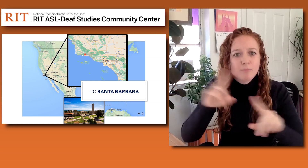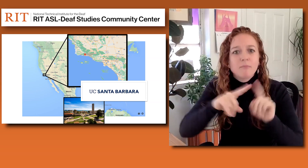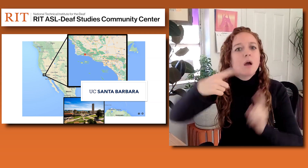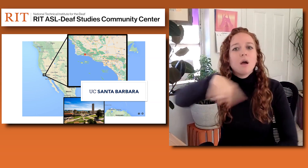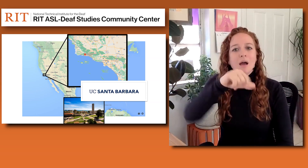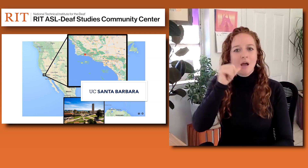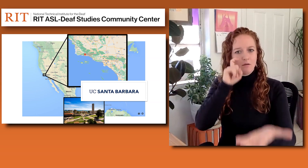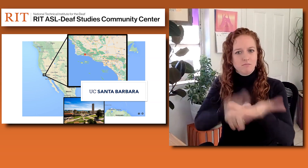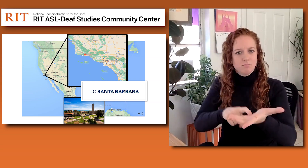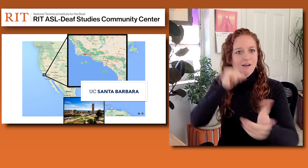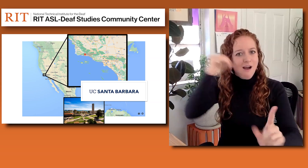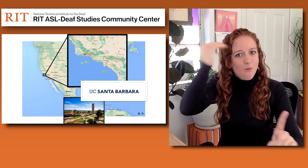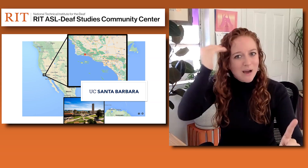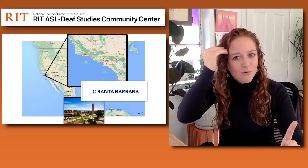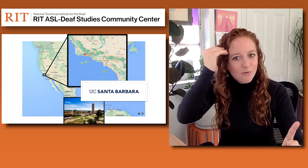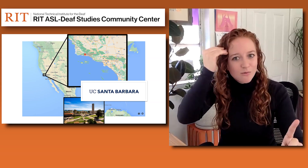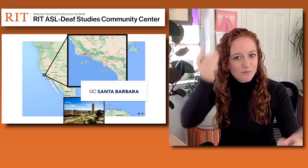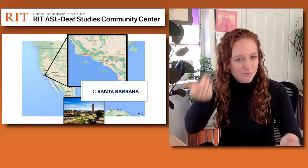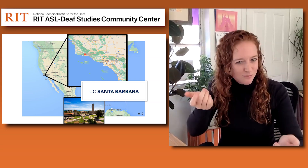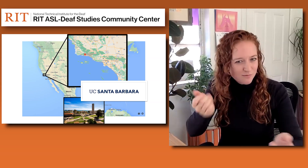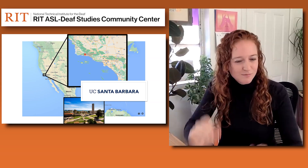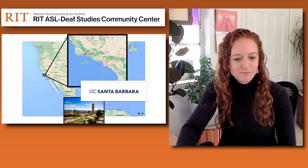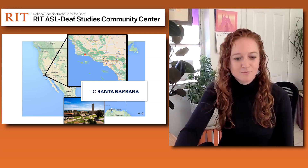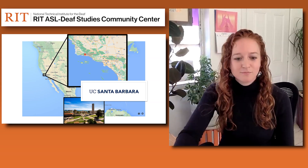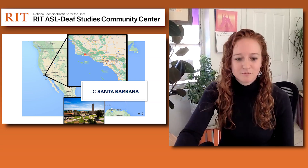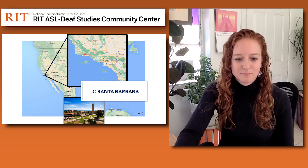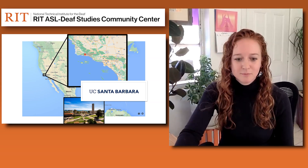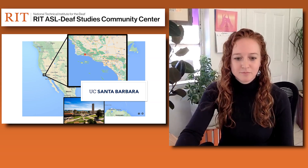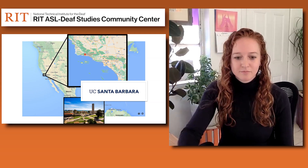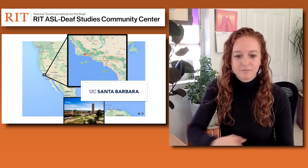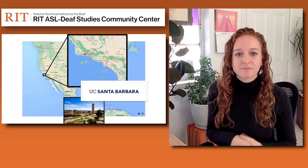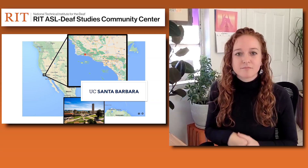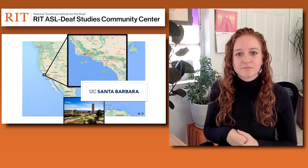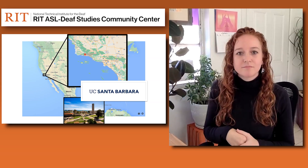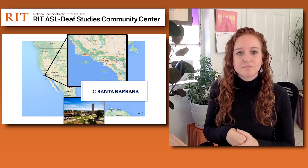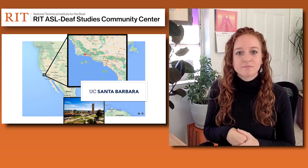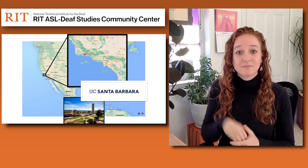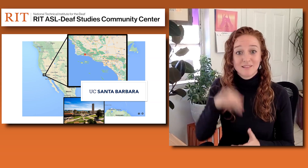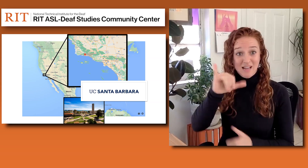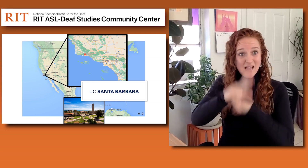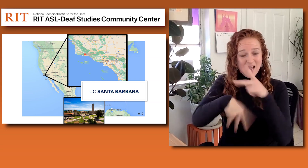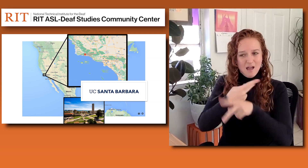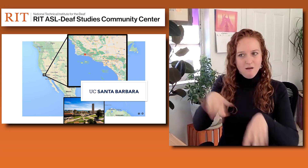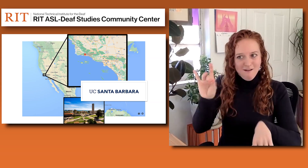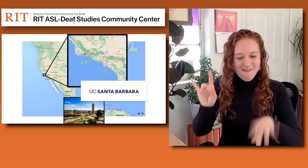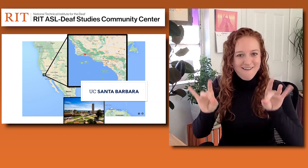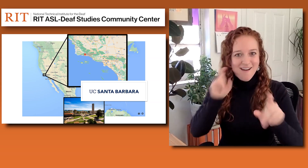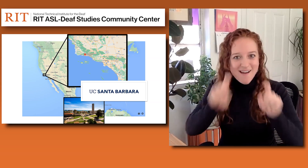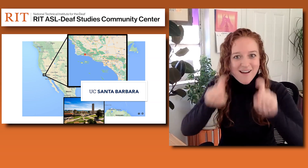Sometimes misunderstandings do happen, but as long as we are aware of it, we can successfully navigate it.